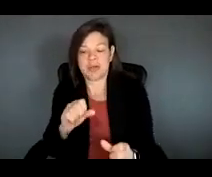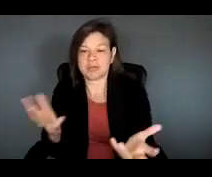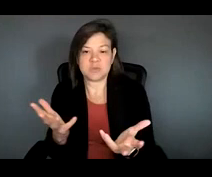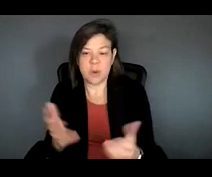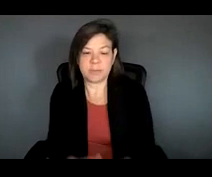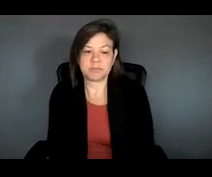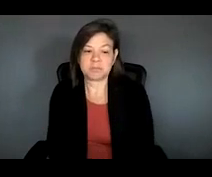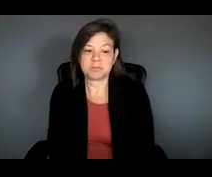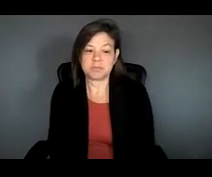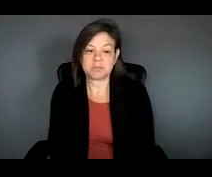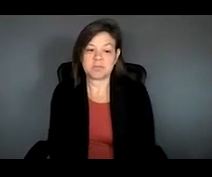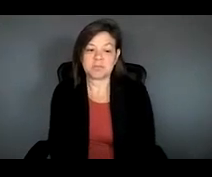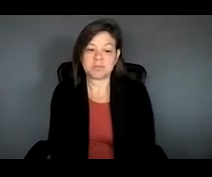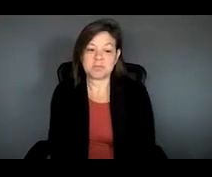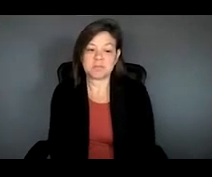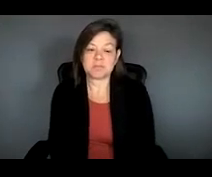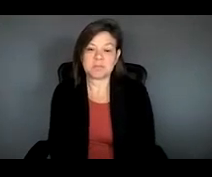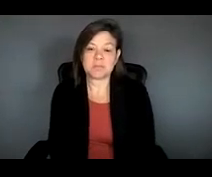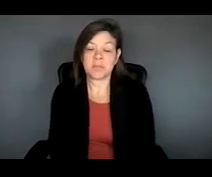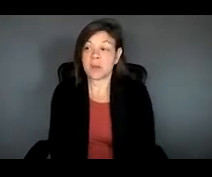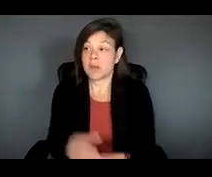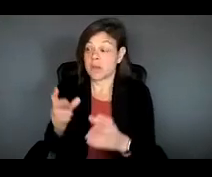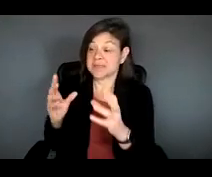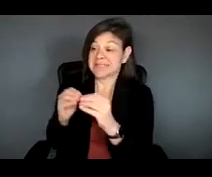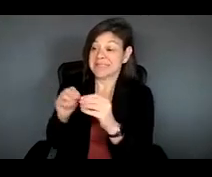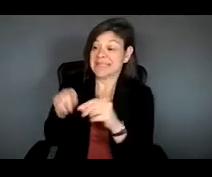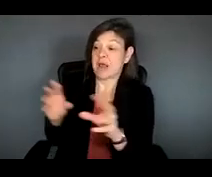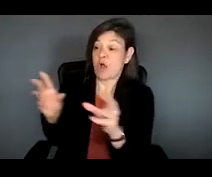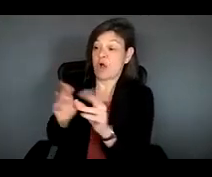a session that you would have in a conference room? Would you be looking towards having